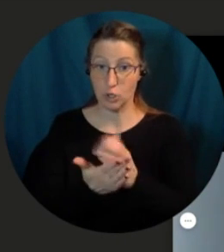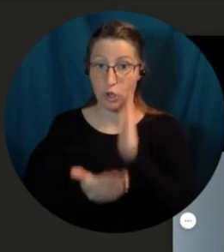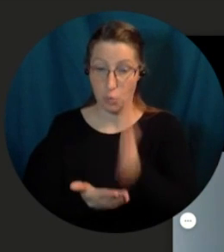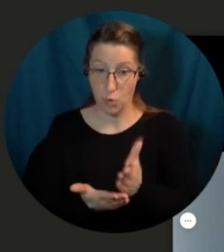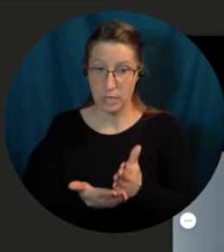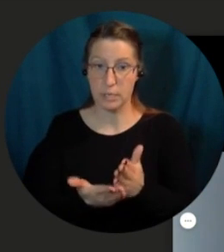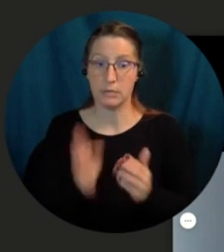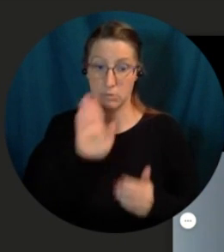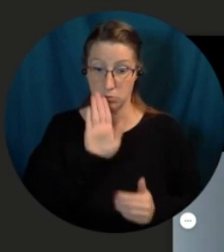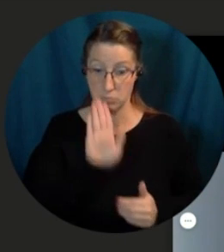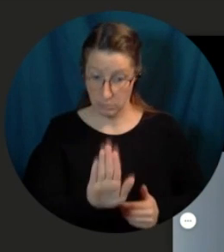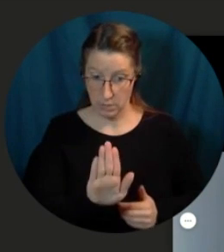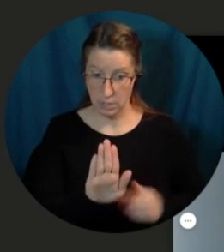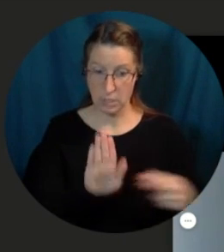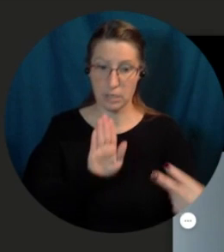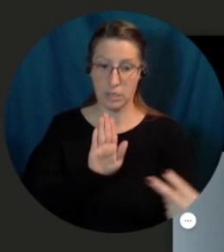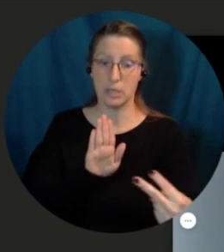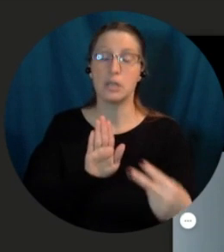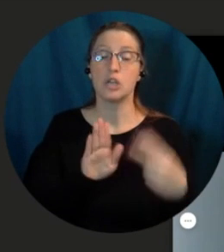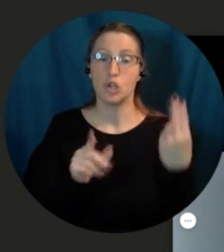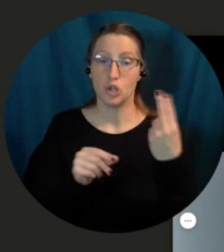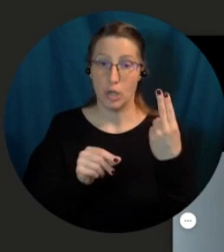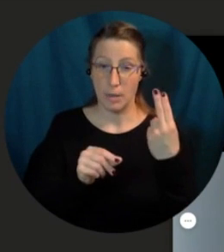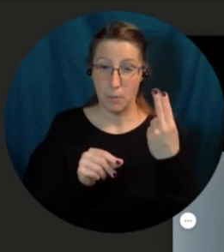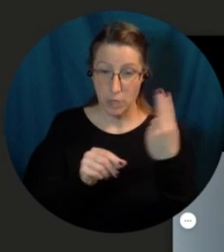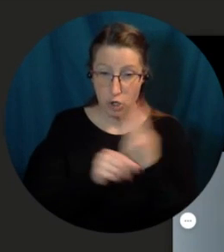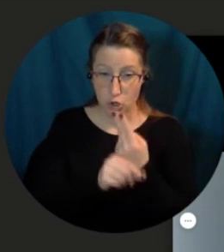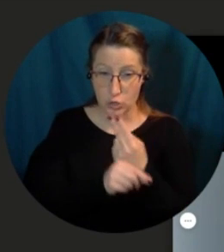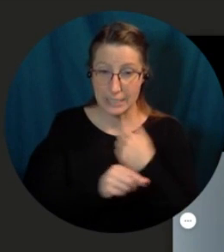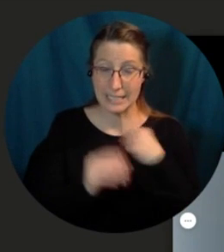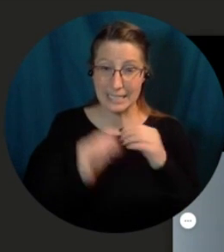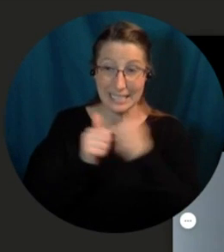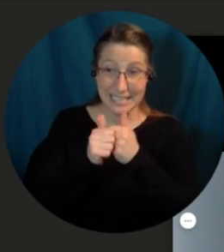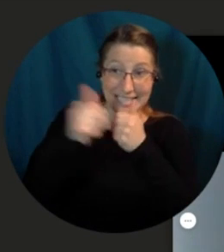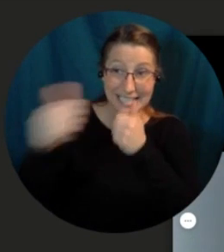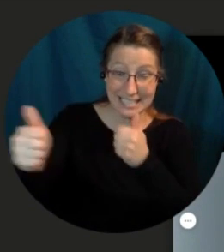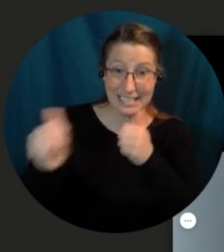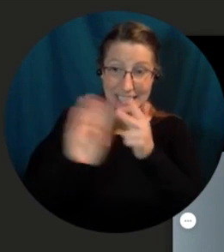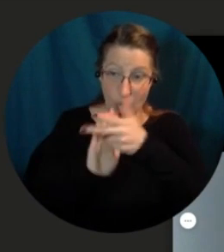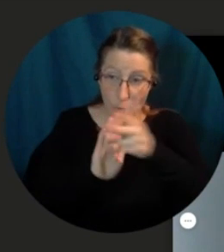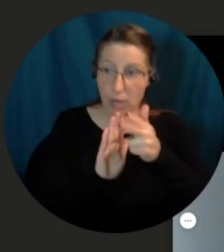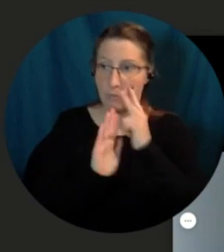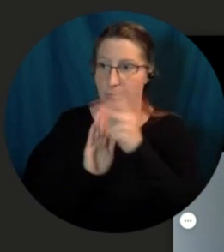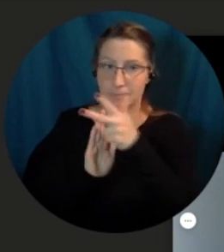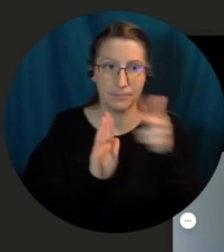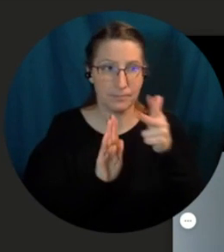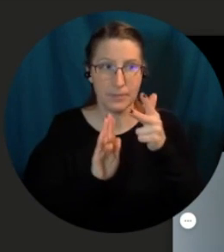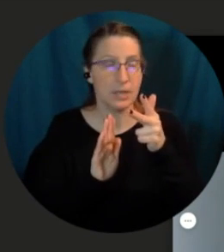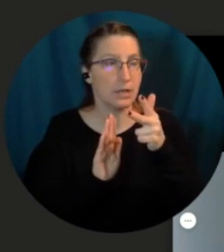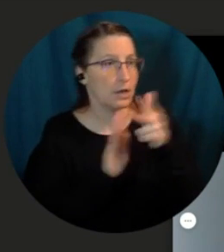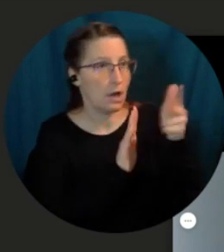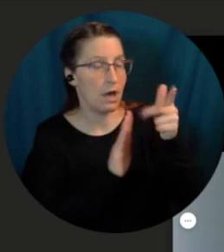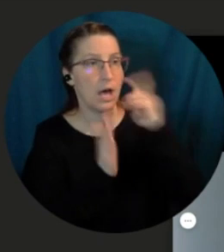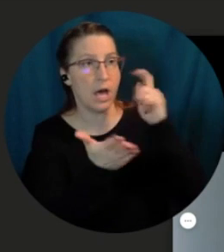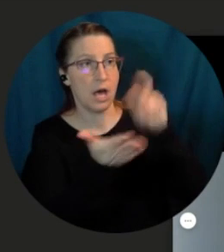through the distance camera. And then we were working on his visual skills of shifting his gaze to write the color word